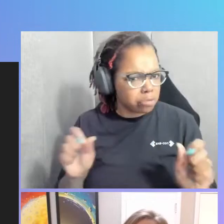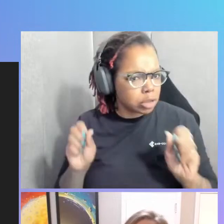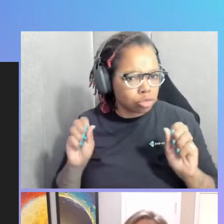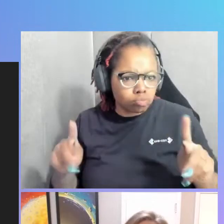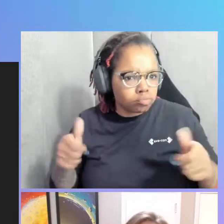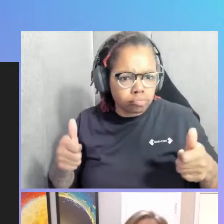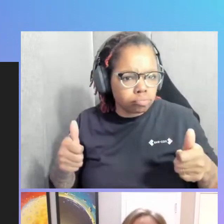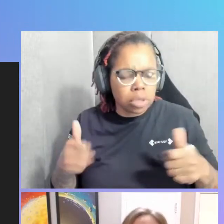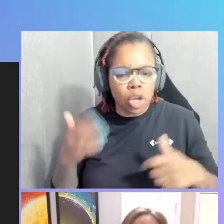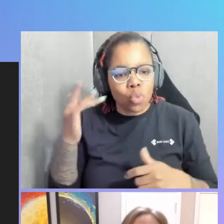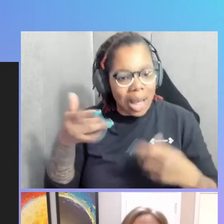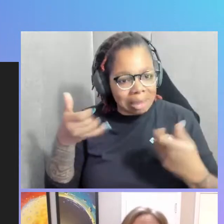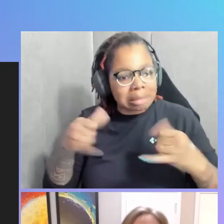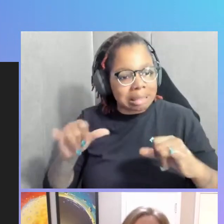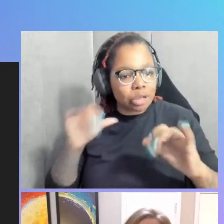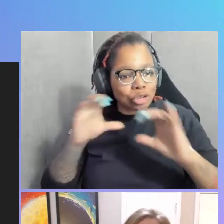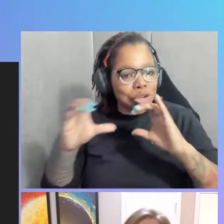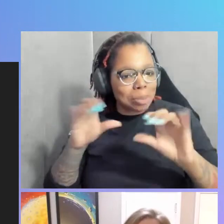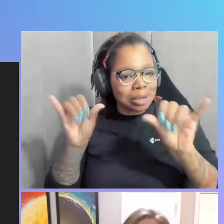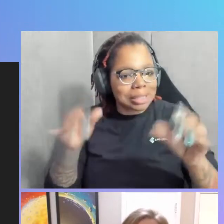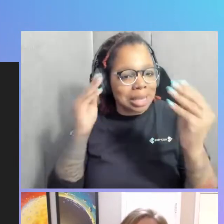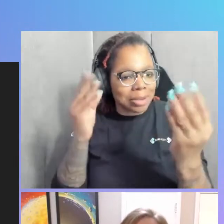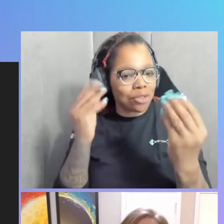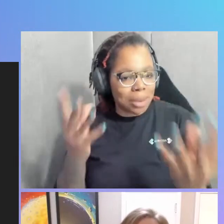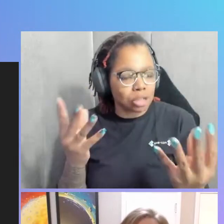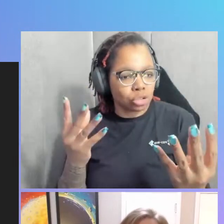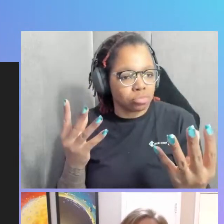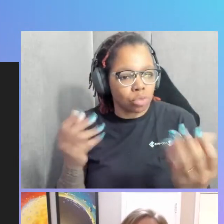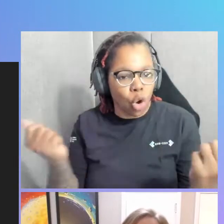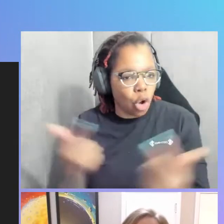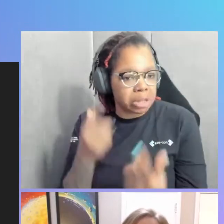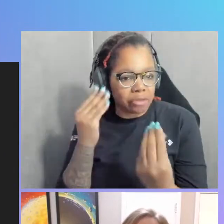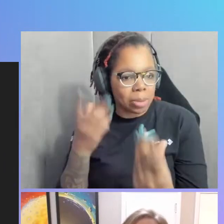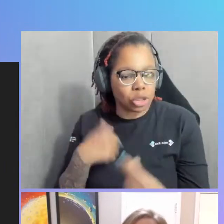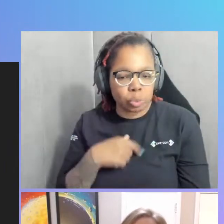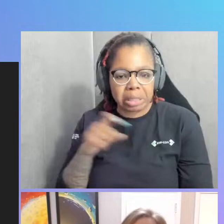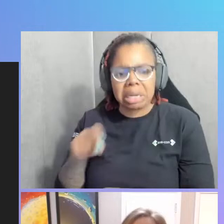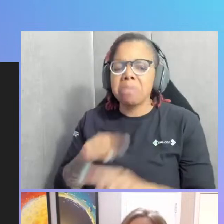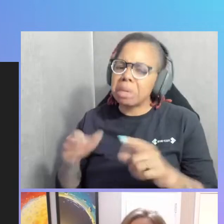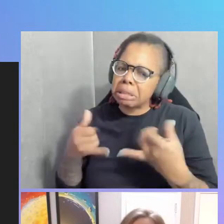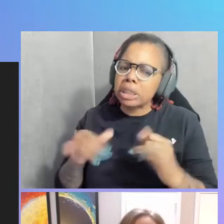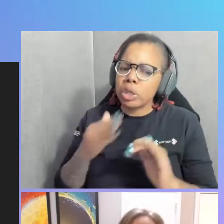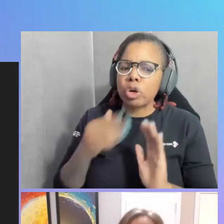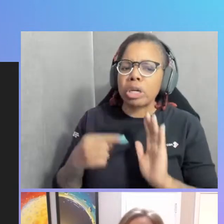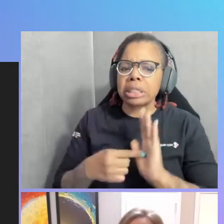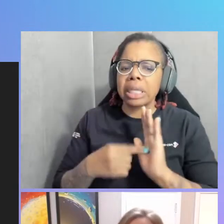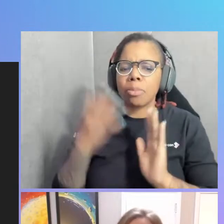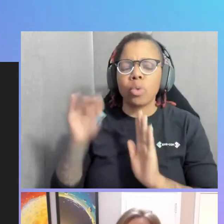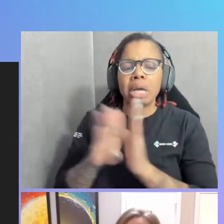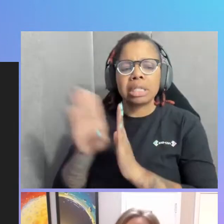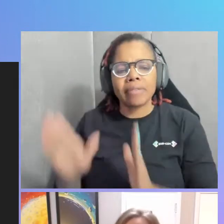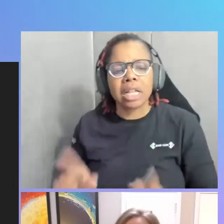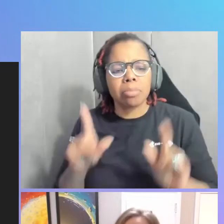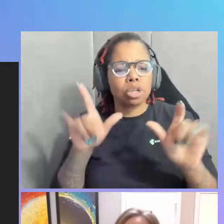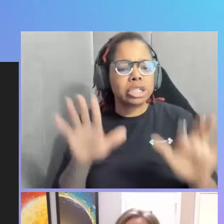communicating all the information we need, but it's a good example of why developers